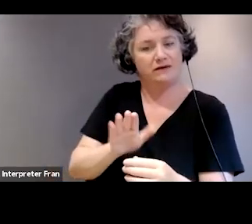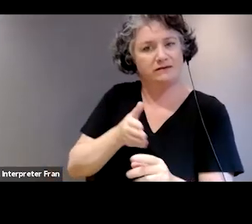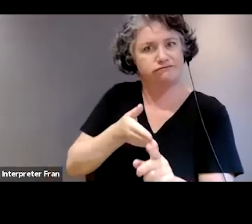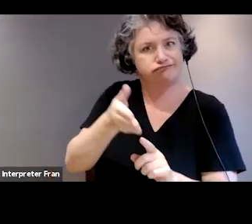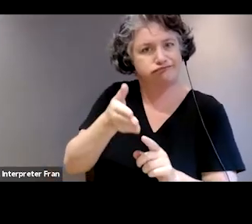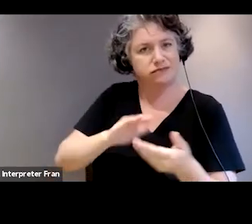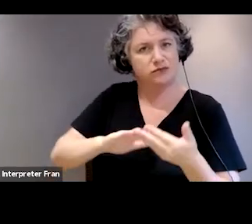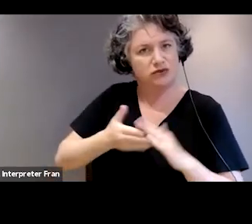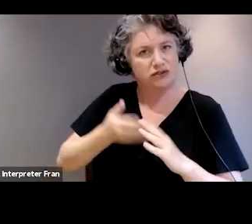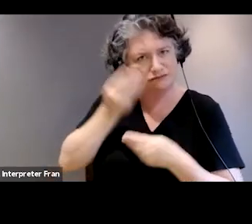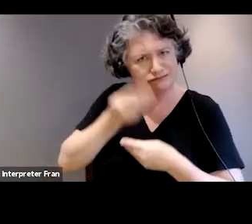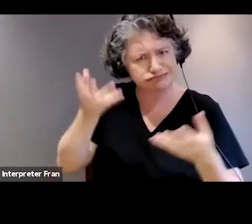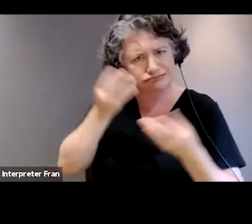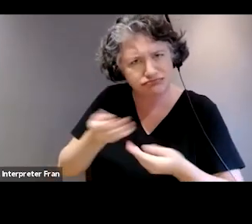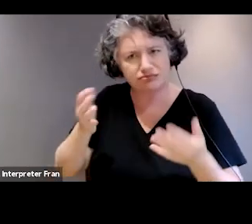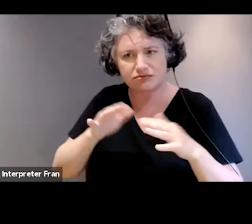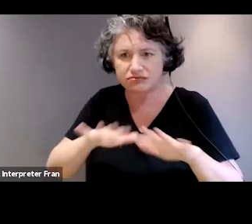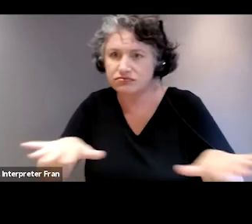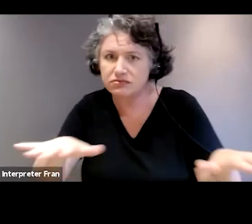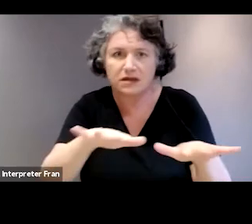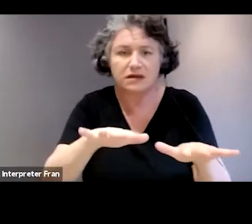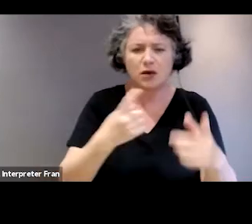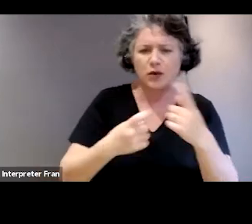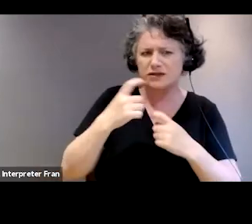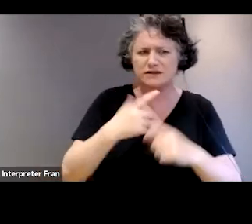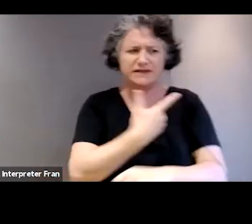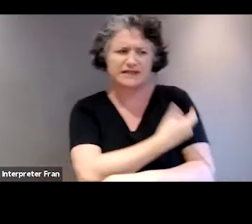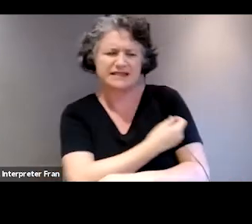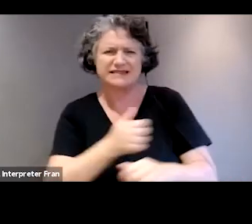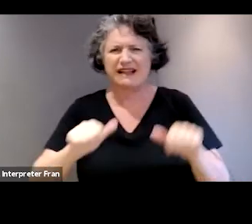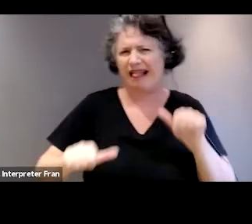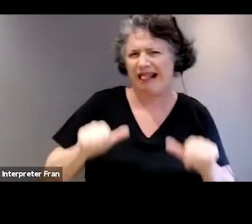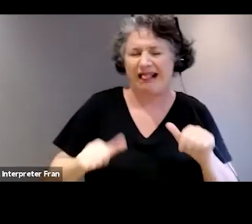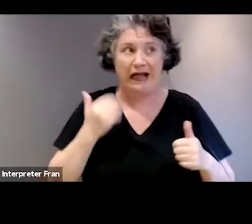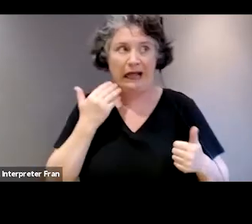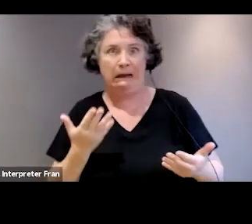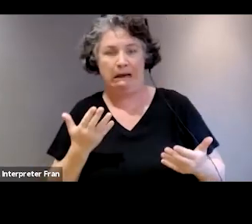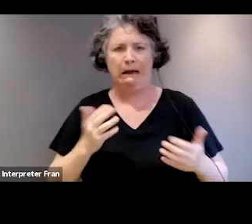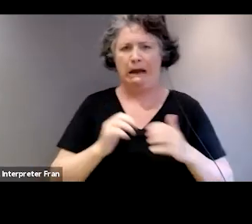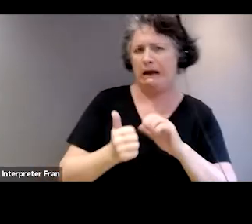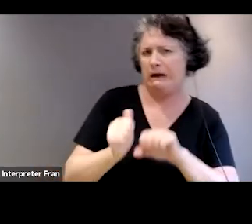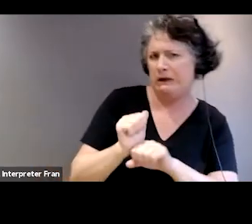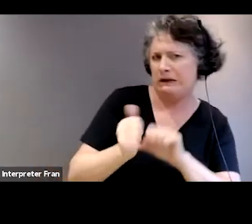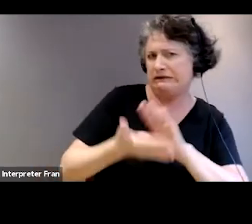work we have been working on here is CILT was provided with some funding by the city of Toronto to work with a cross disability team of partner organizations, we have a fantastic team